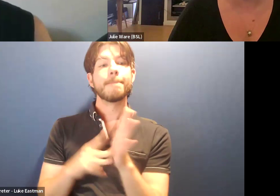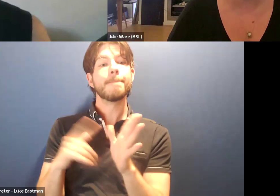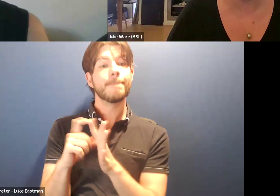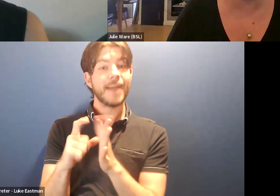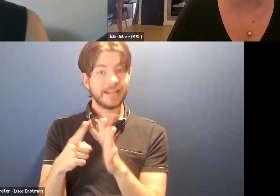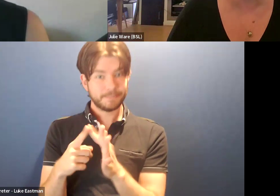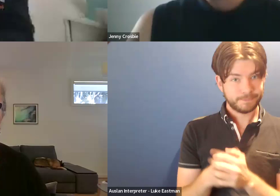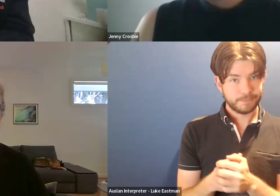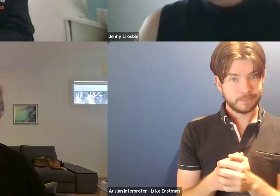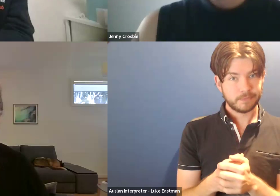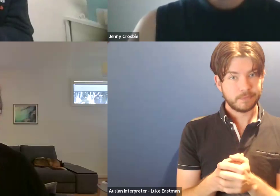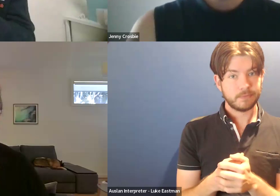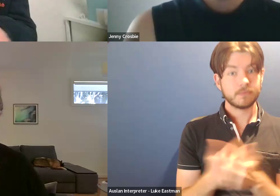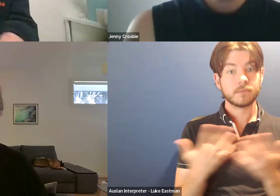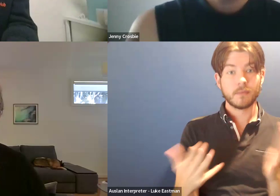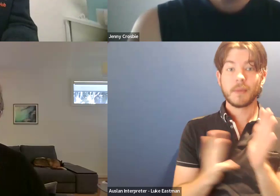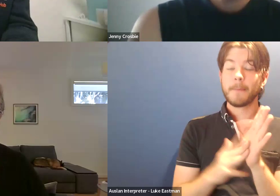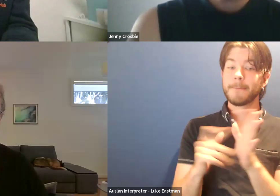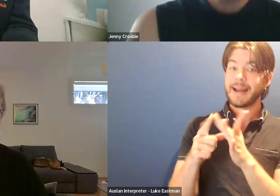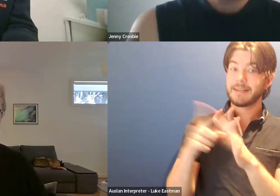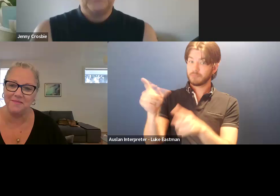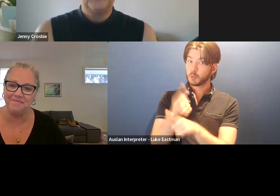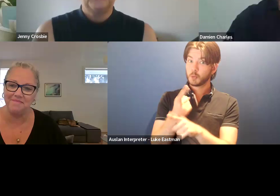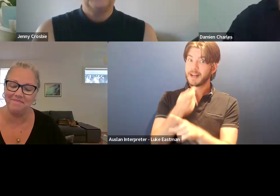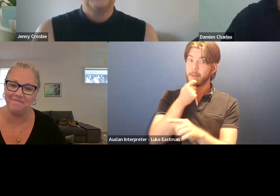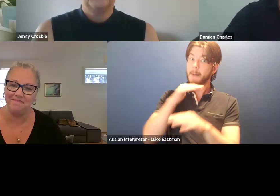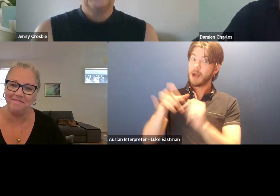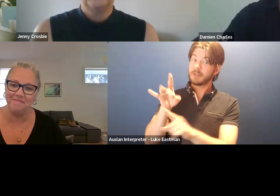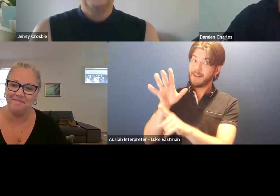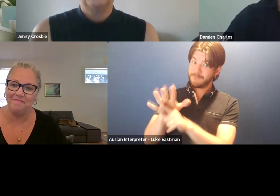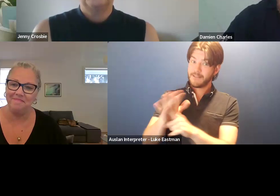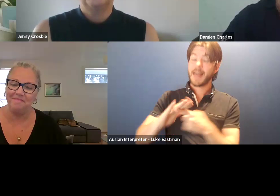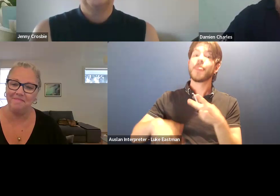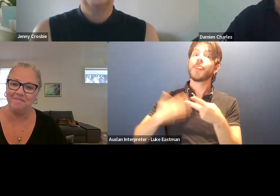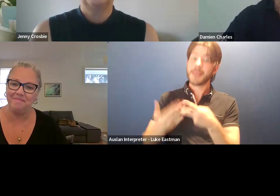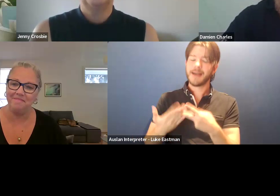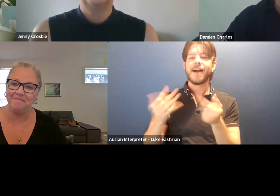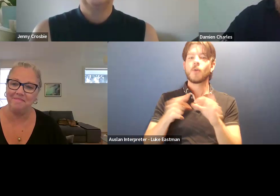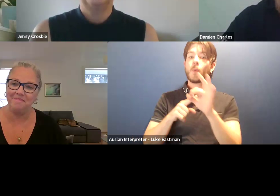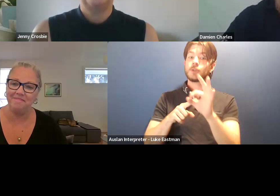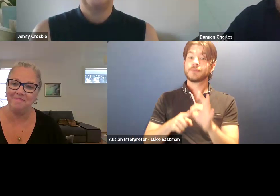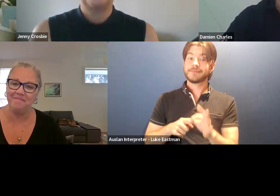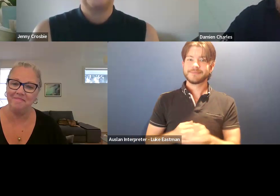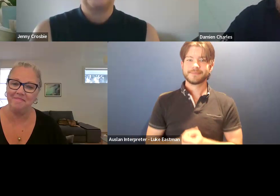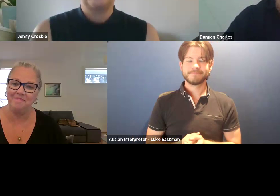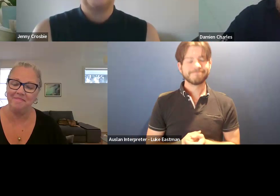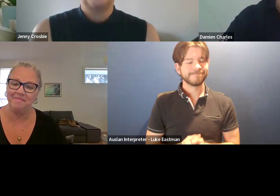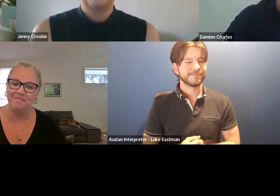tell us a little bit about yourself before we get into the